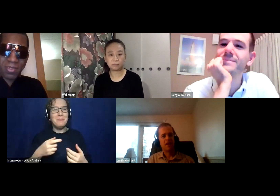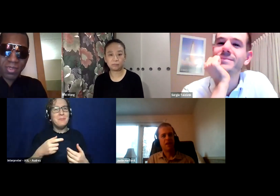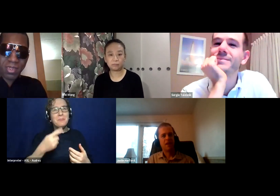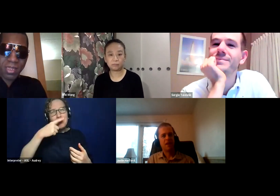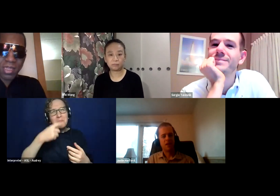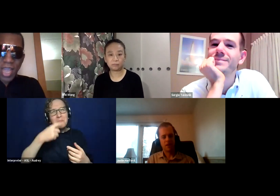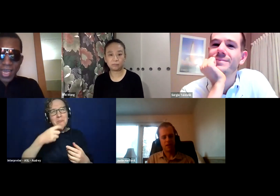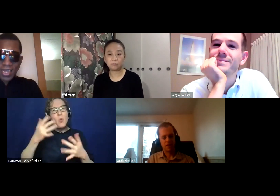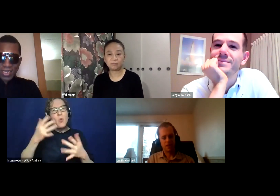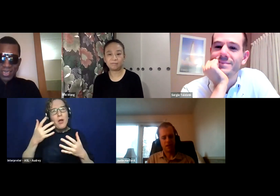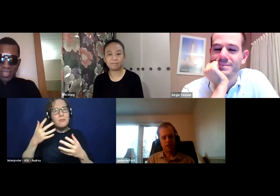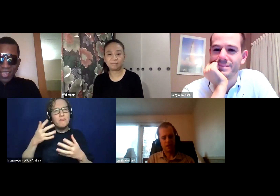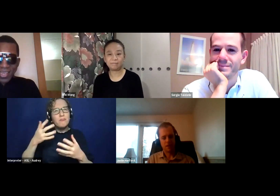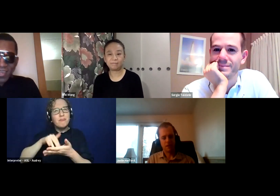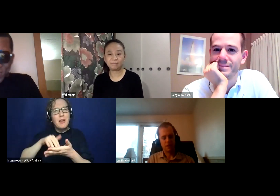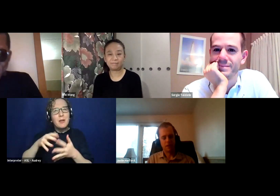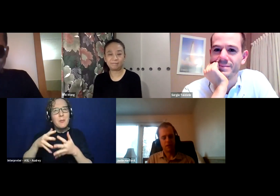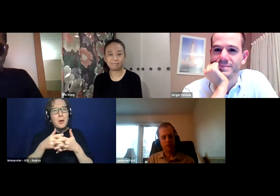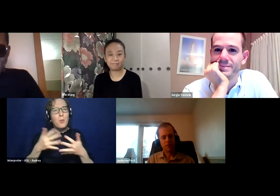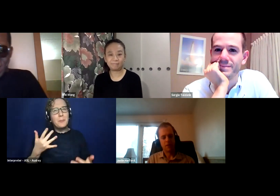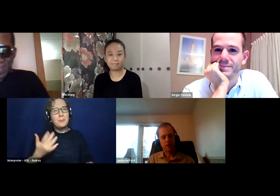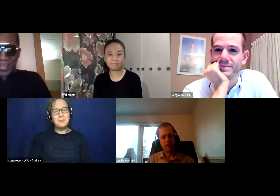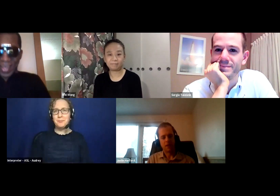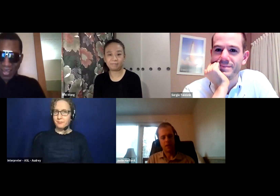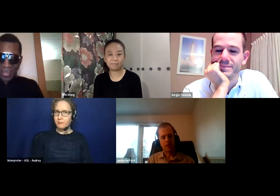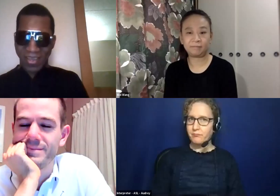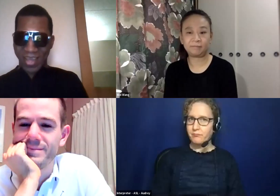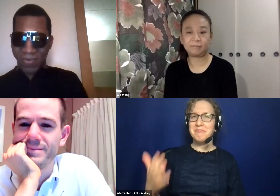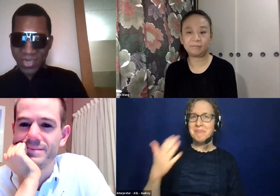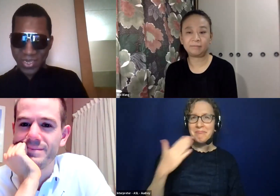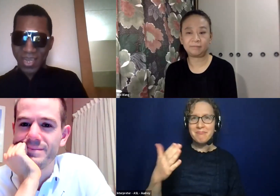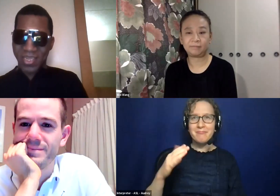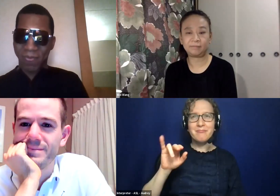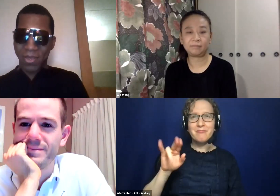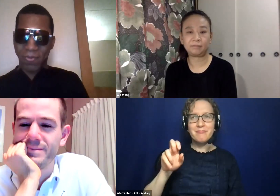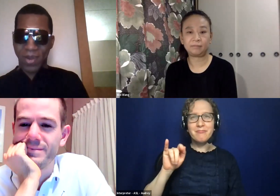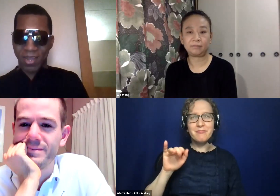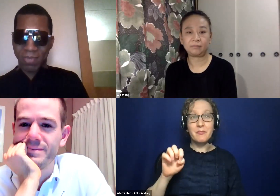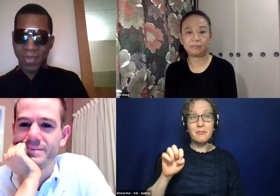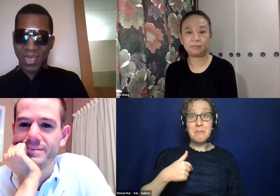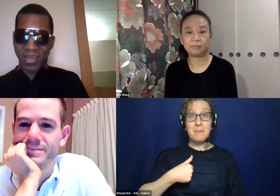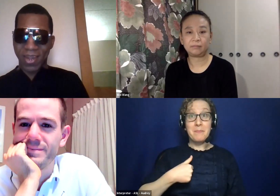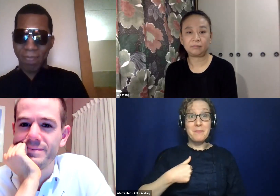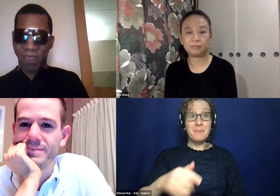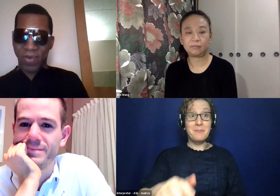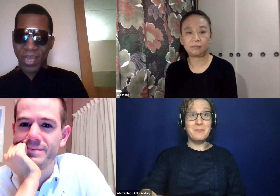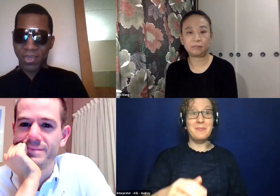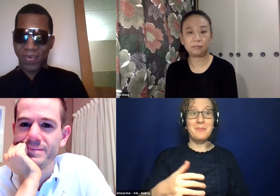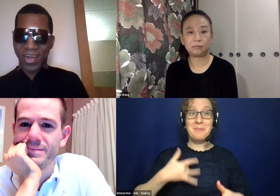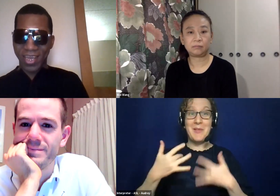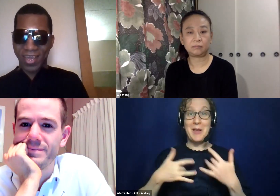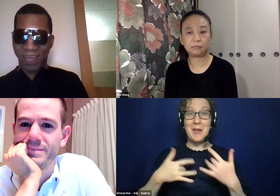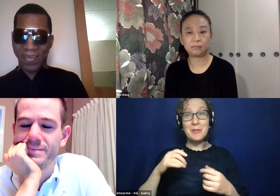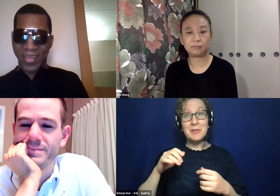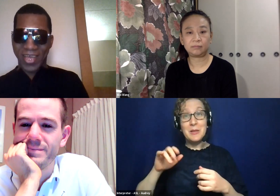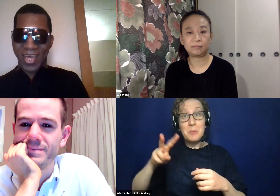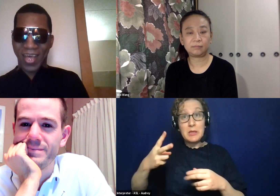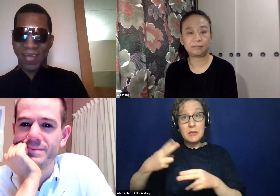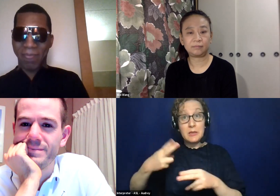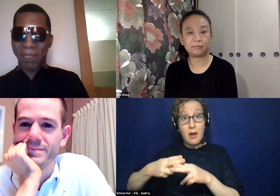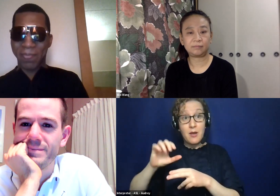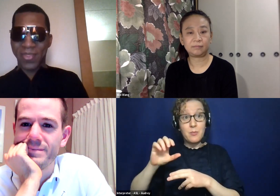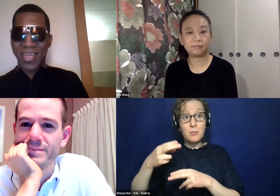Thank you, Justin. I was excited when you pronounced my second name very accurately.